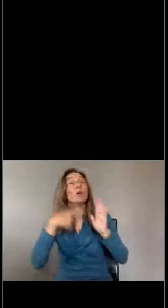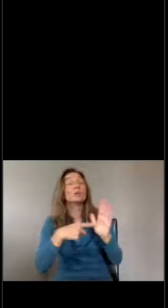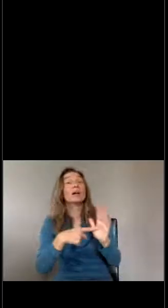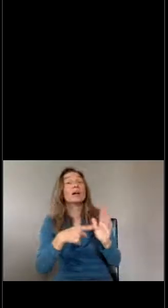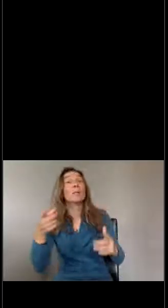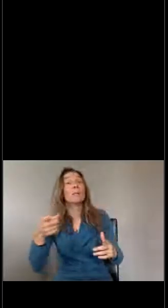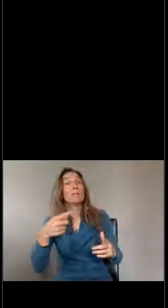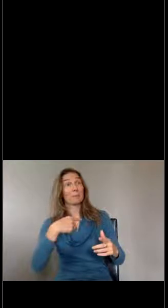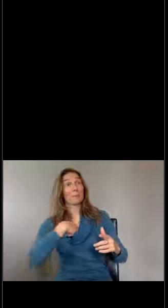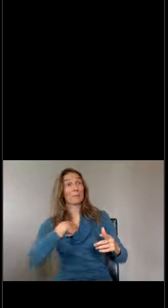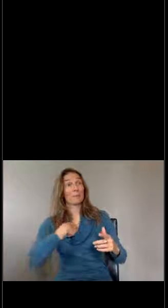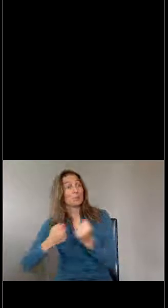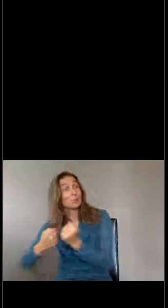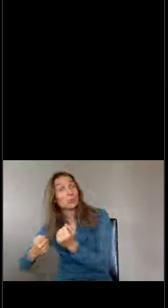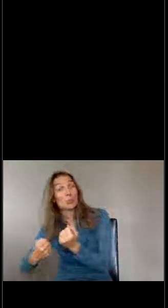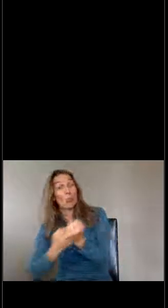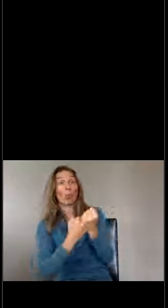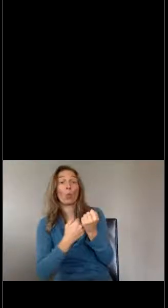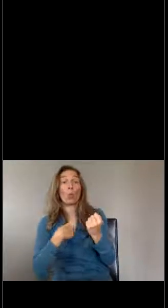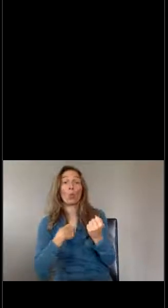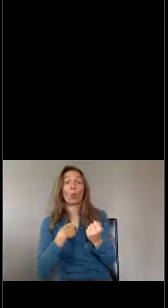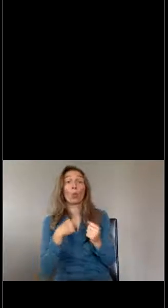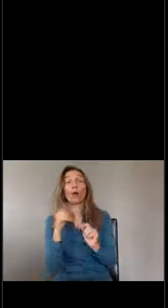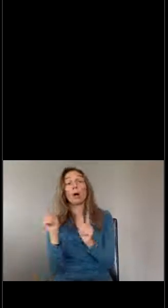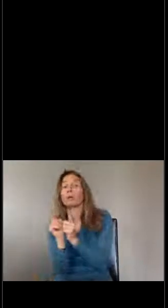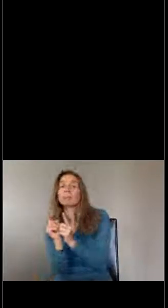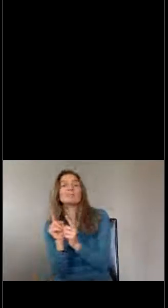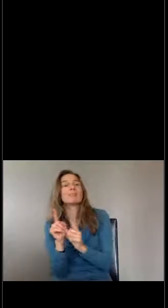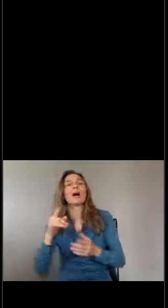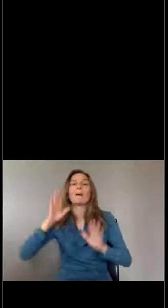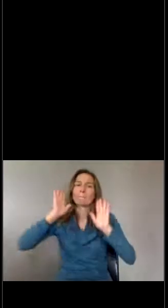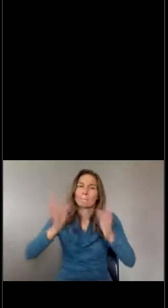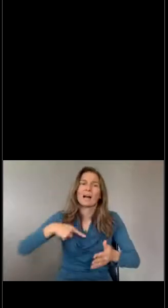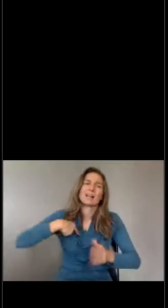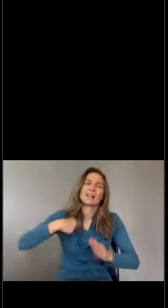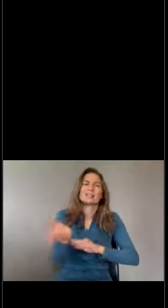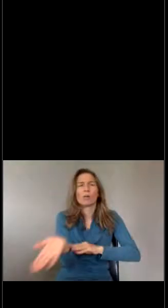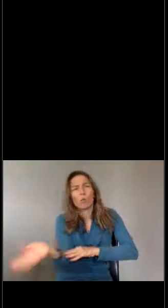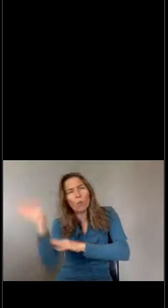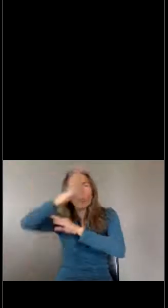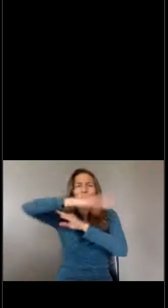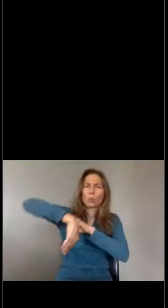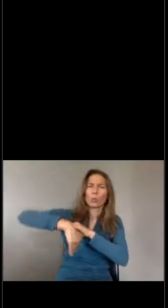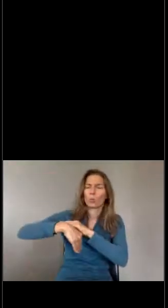to be considered eligible for this programme. So you are only capturing a small portion